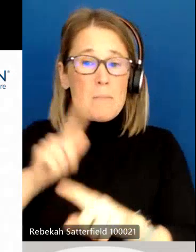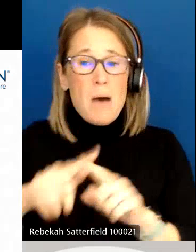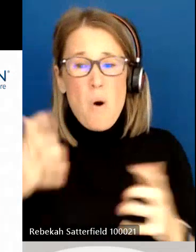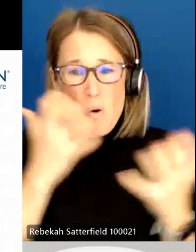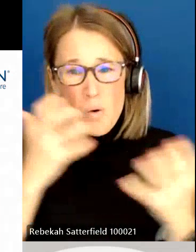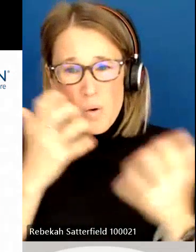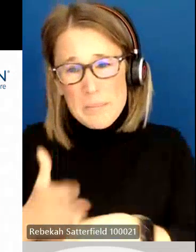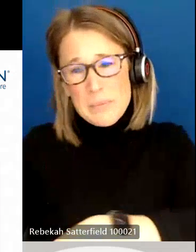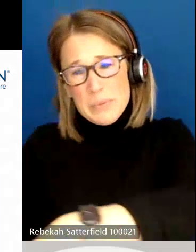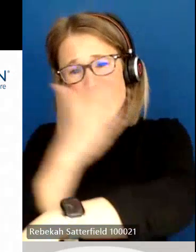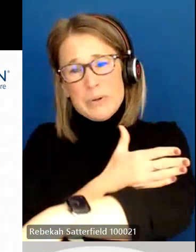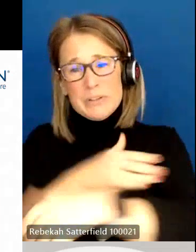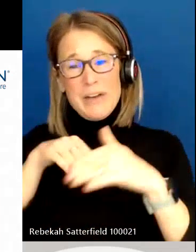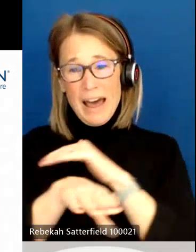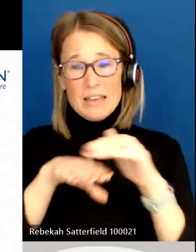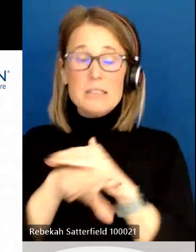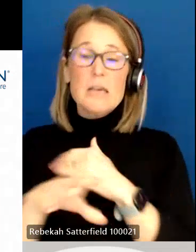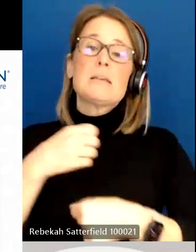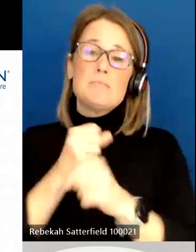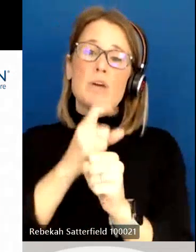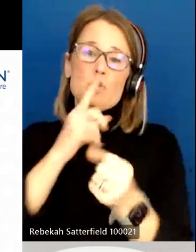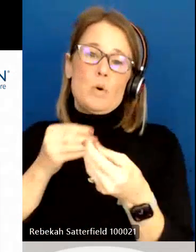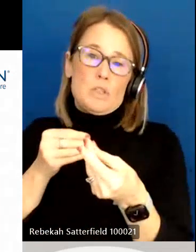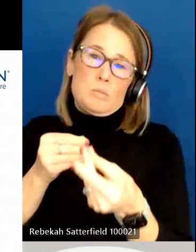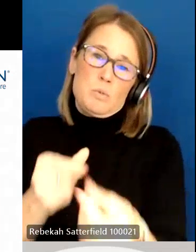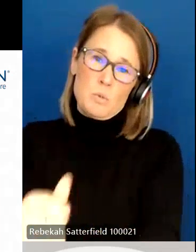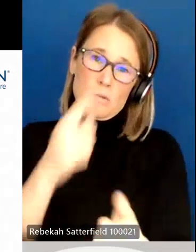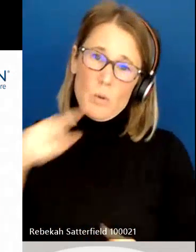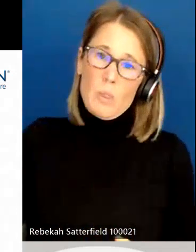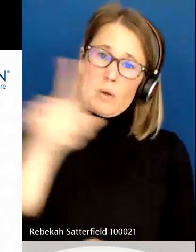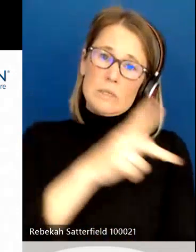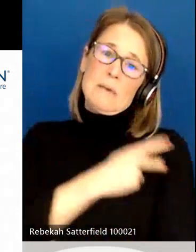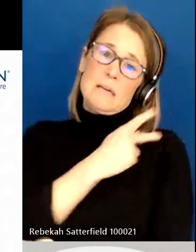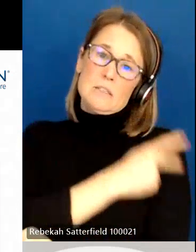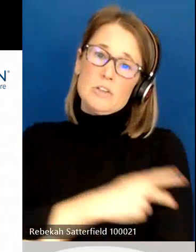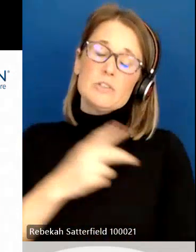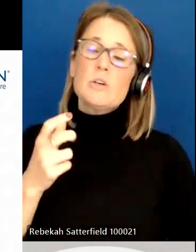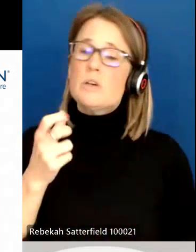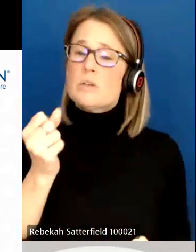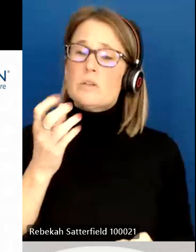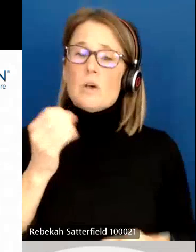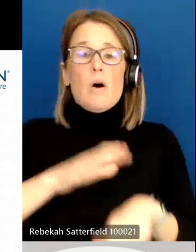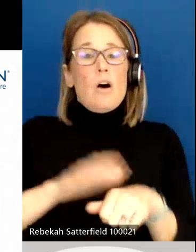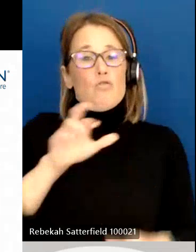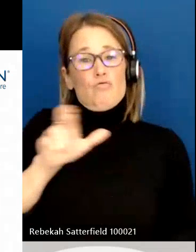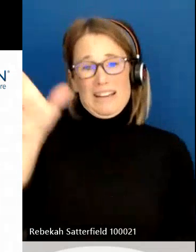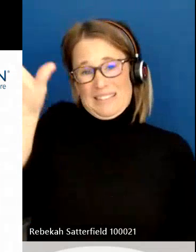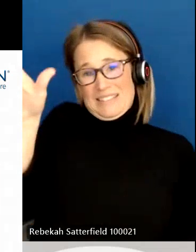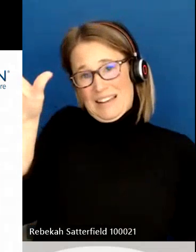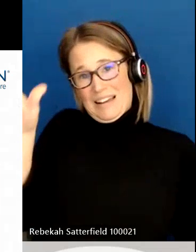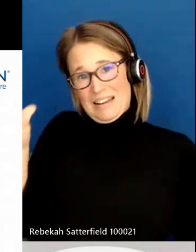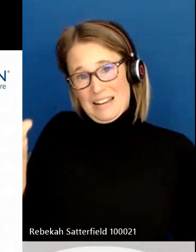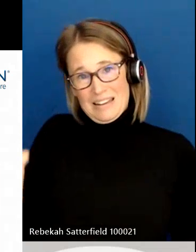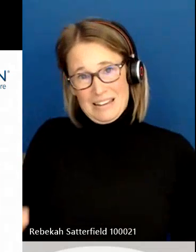and ures a smoother experience for LEP patients so um on the right hand side of the slide you will